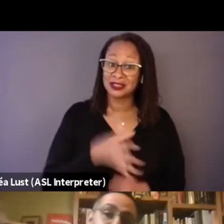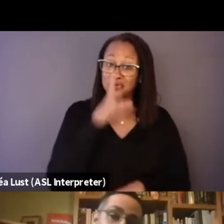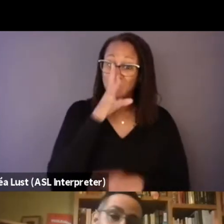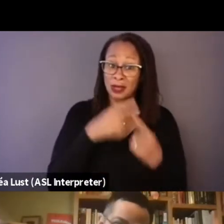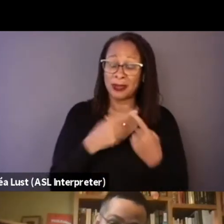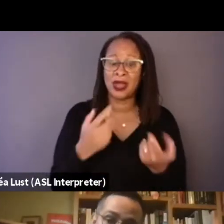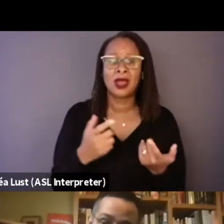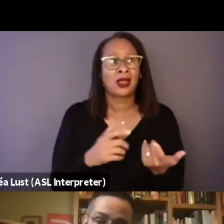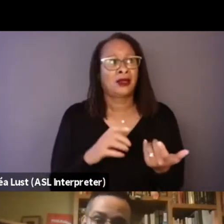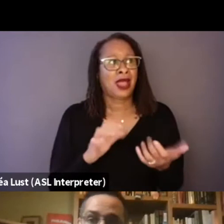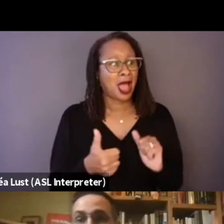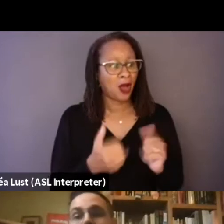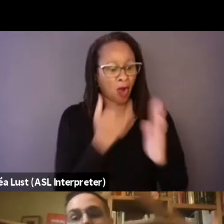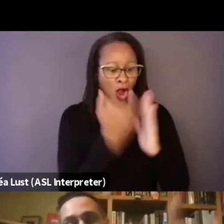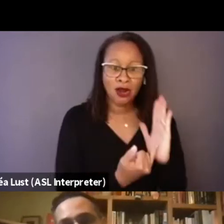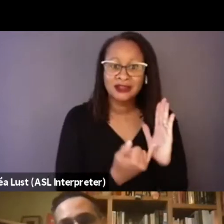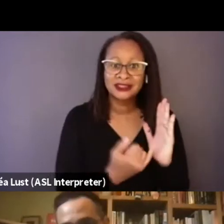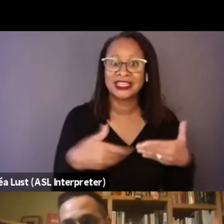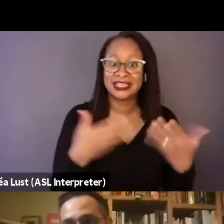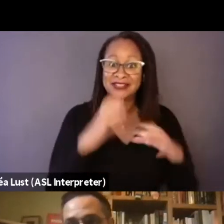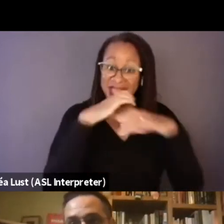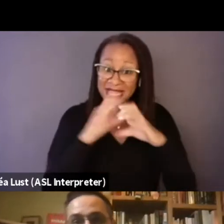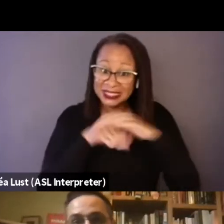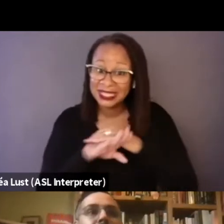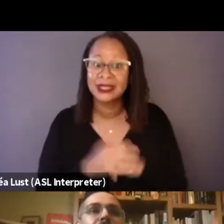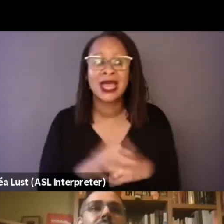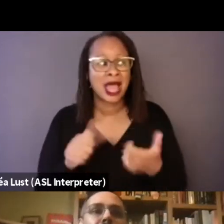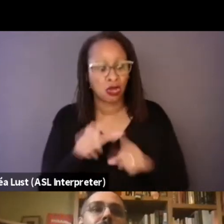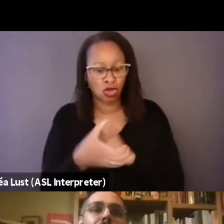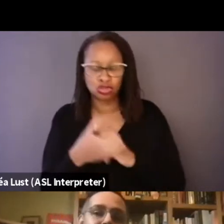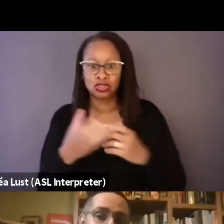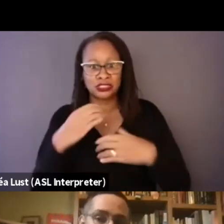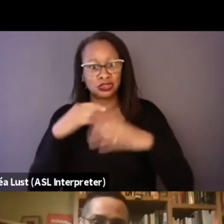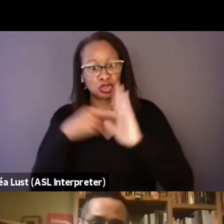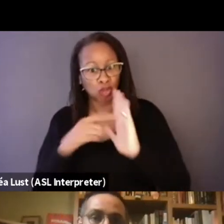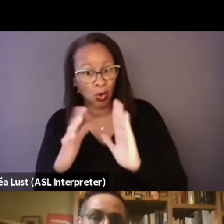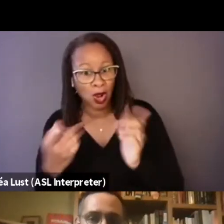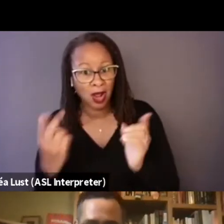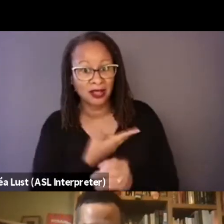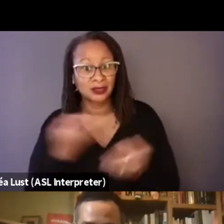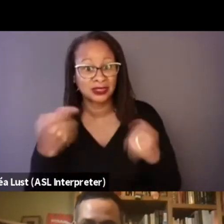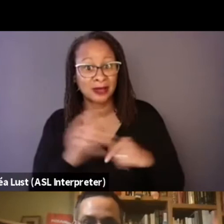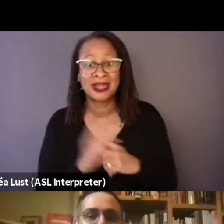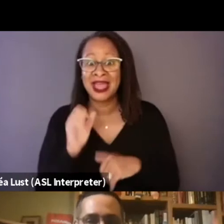let's talk about how family can give us a lens, let's talk about how culture can give us a lens." Just to hope that we can sit with it longer